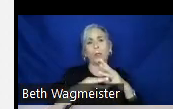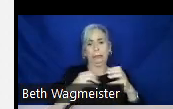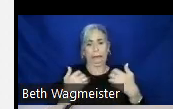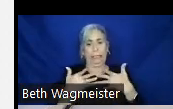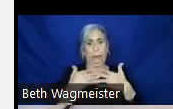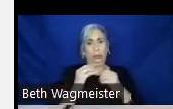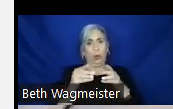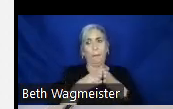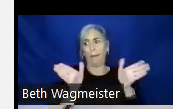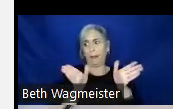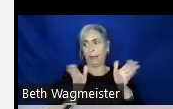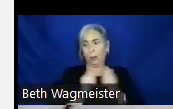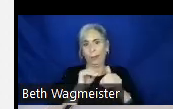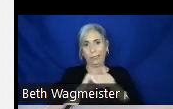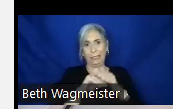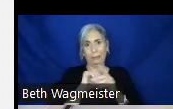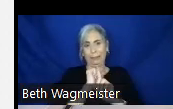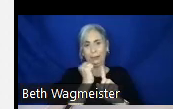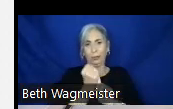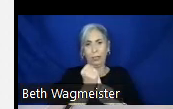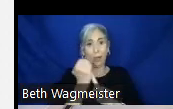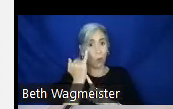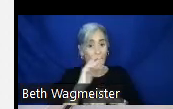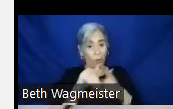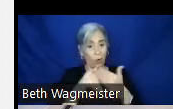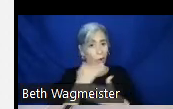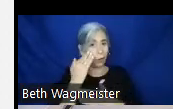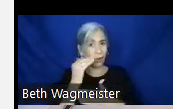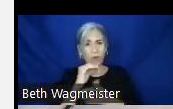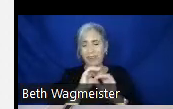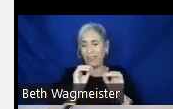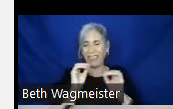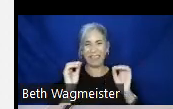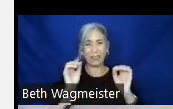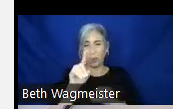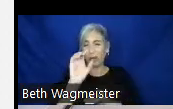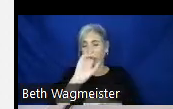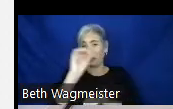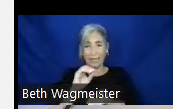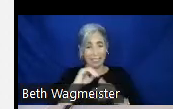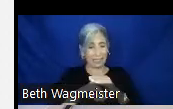own accessibility situation. We all know nothing is 100% accessible, there are issues of course,